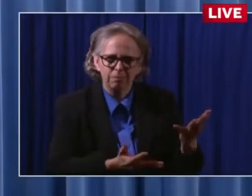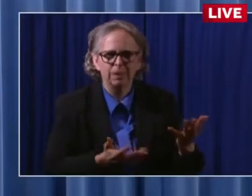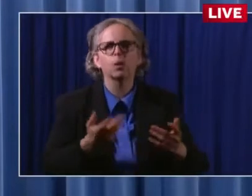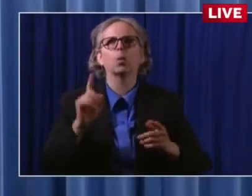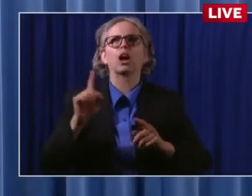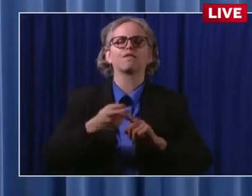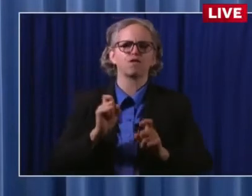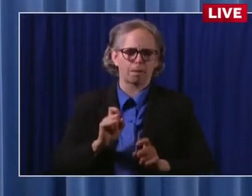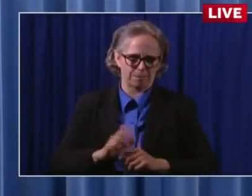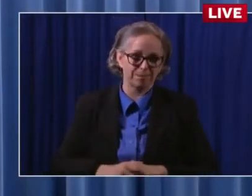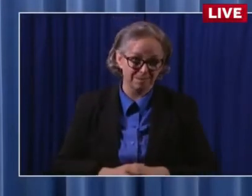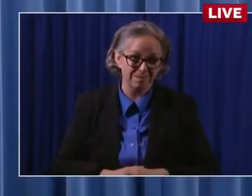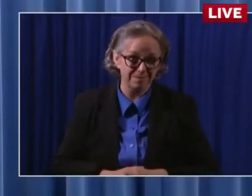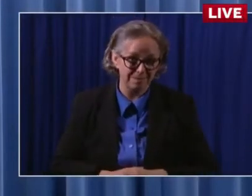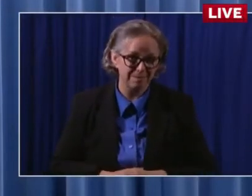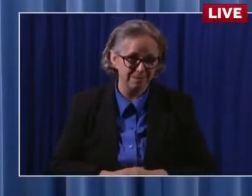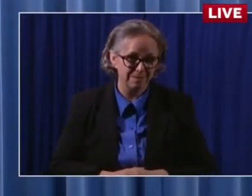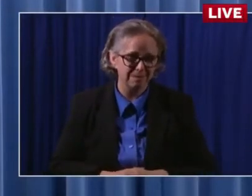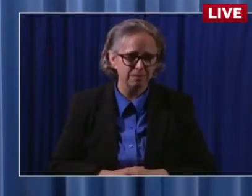HAVE COME DOWN WITH COVID-19.